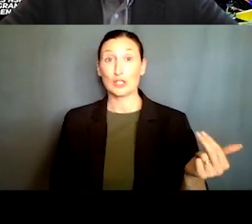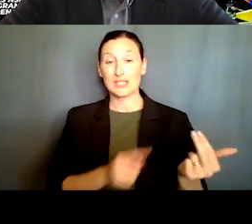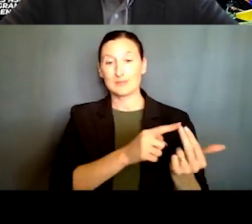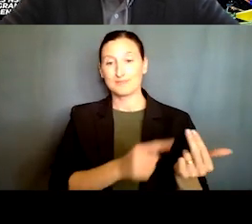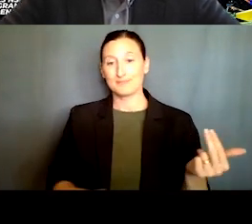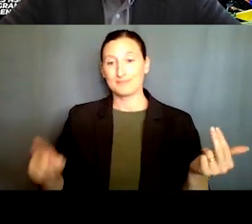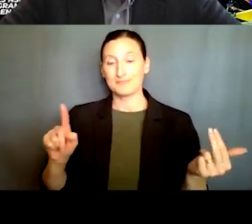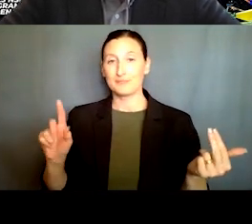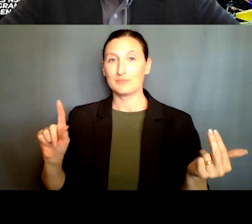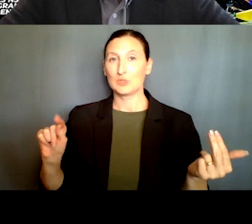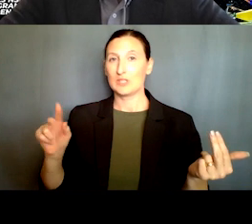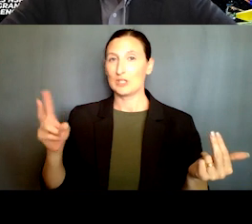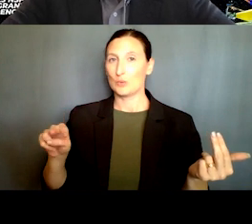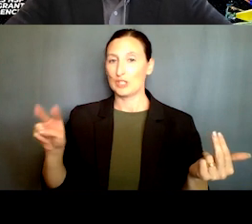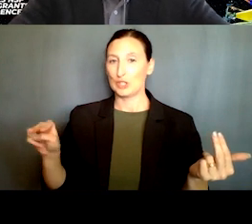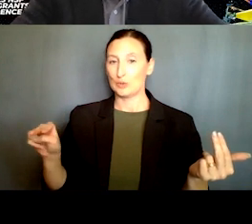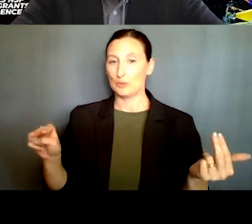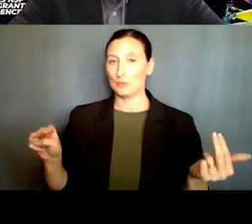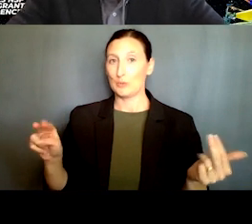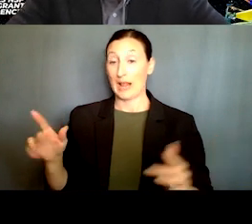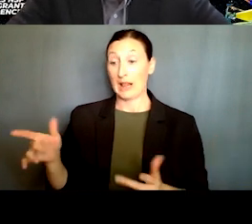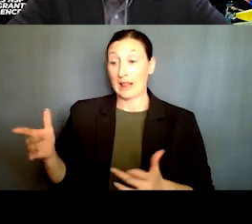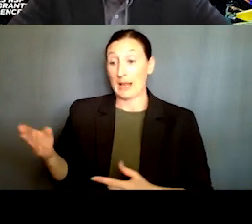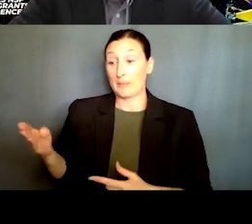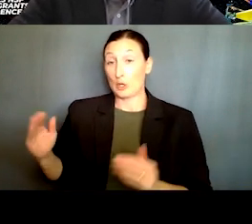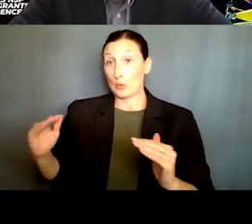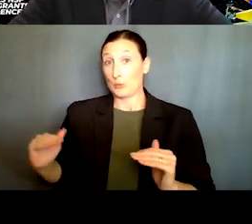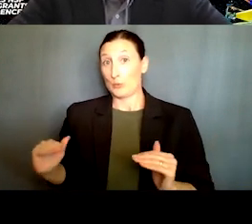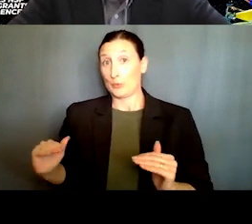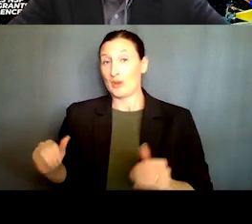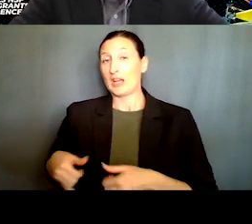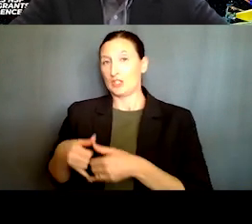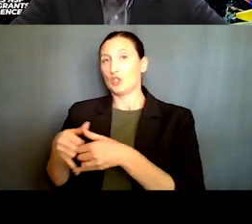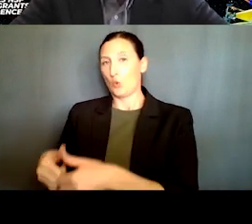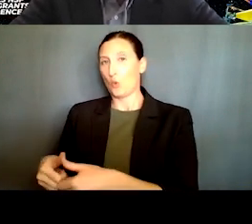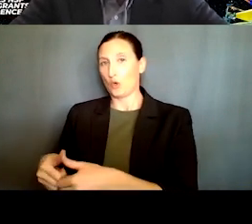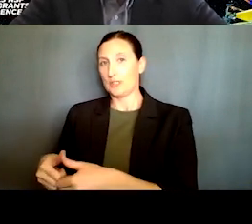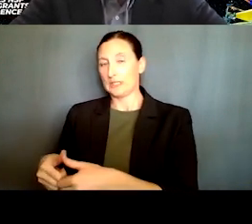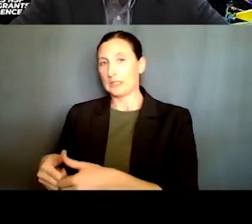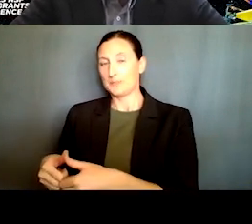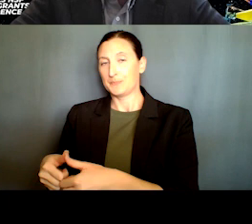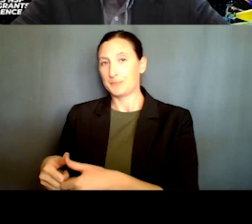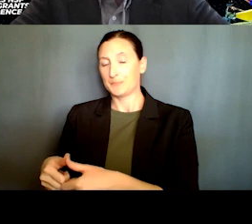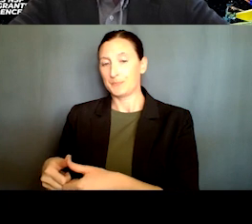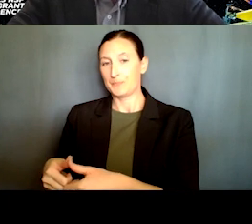the light blue at the bottom are the awards. There are about 2000 awards, that's relatively consistent.